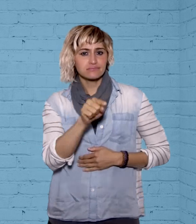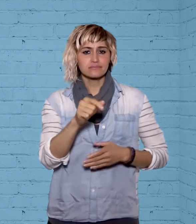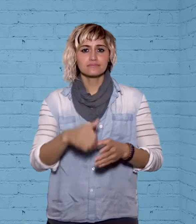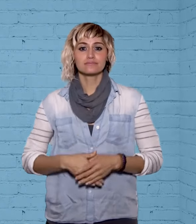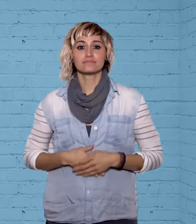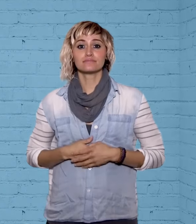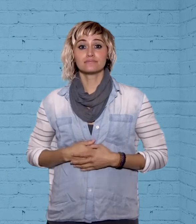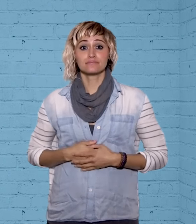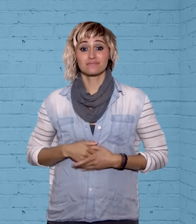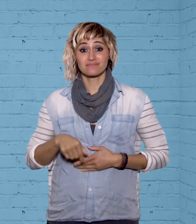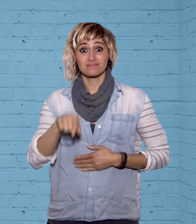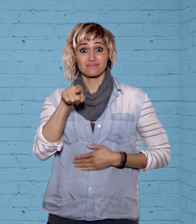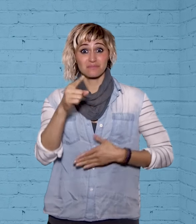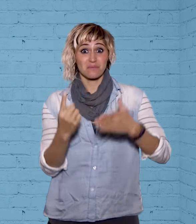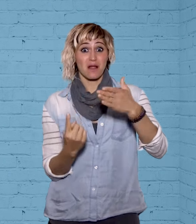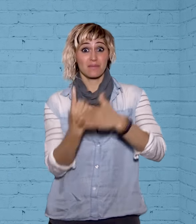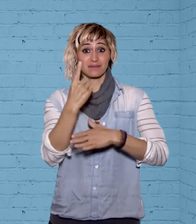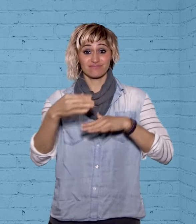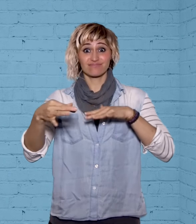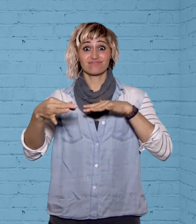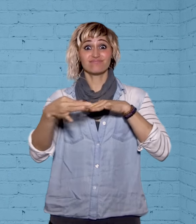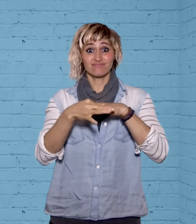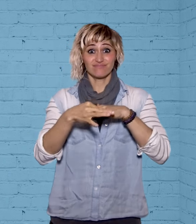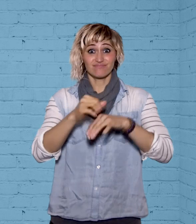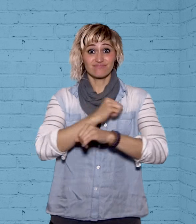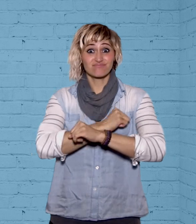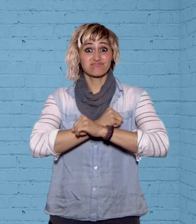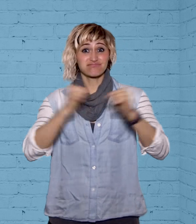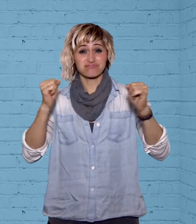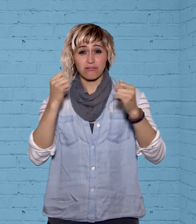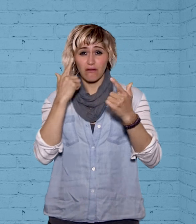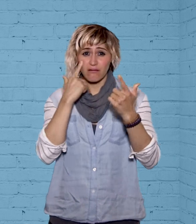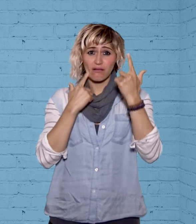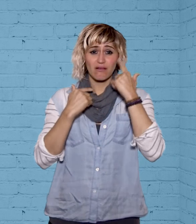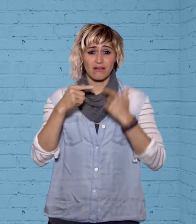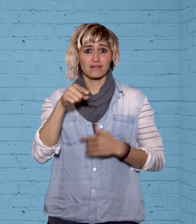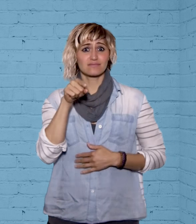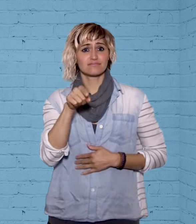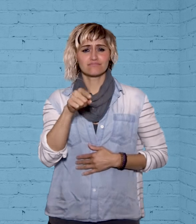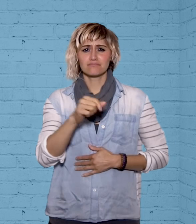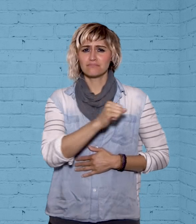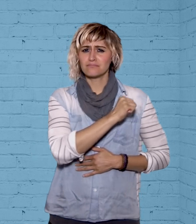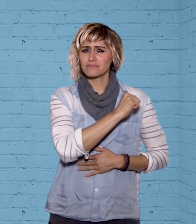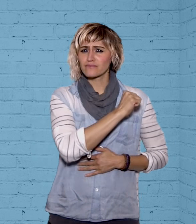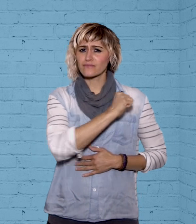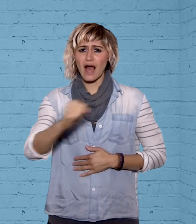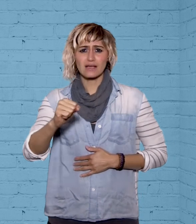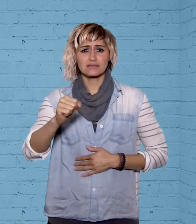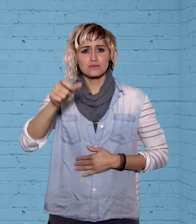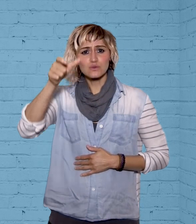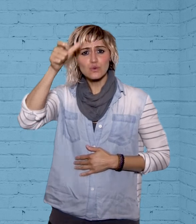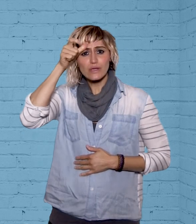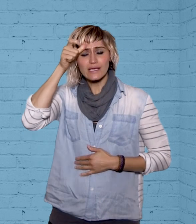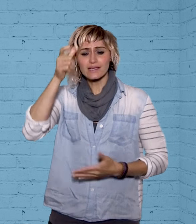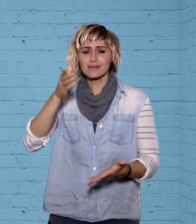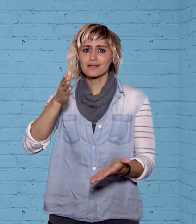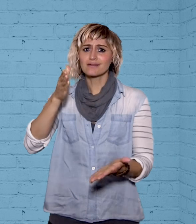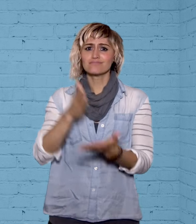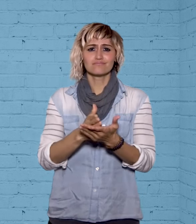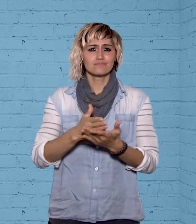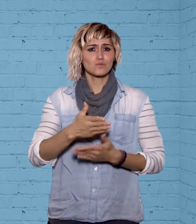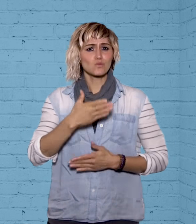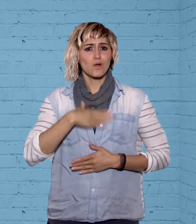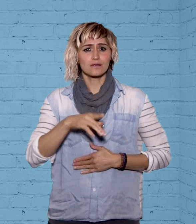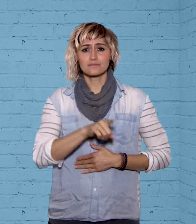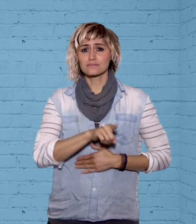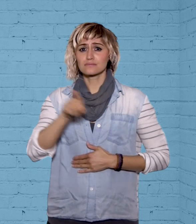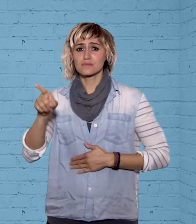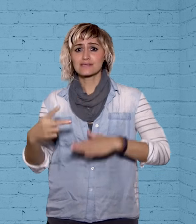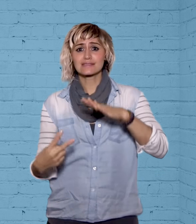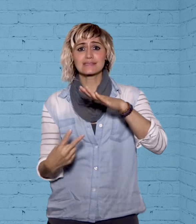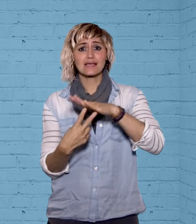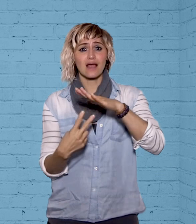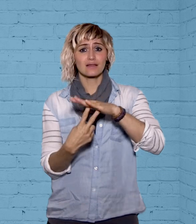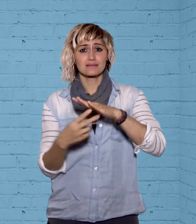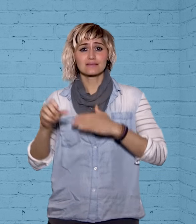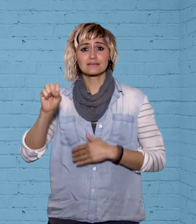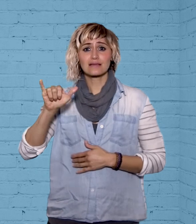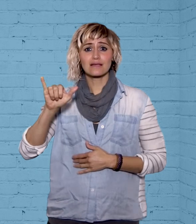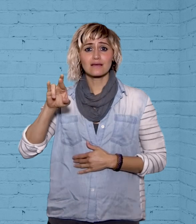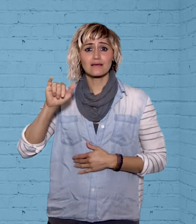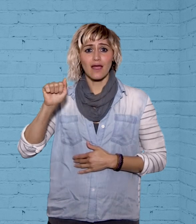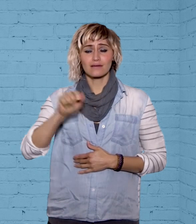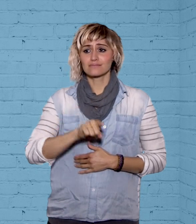Turkey launched an US-backed attack on ISIS in